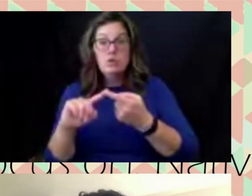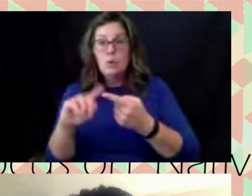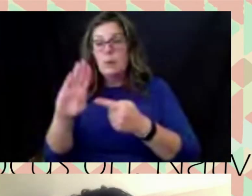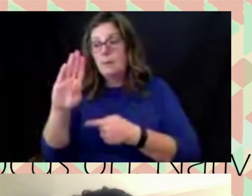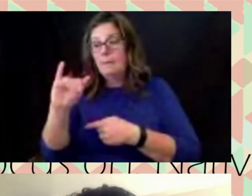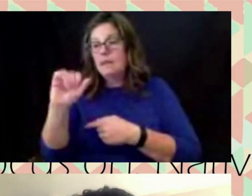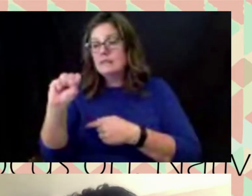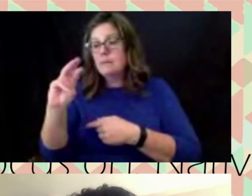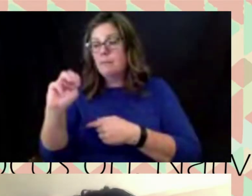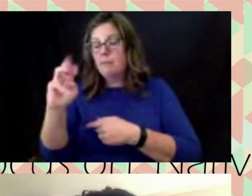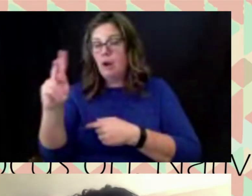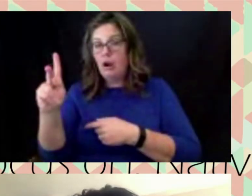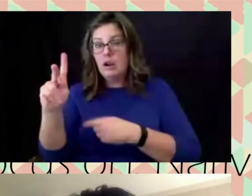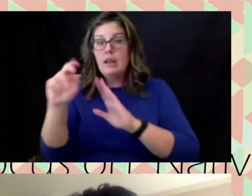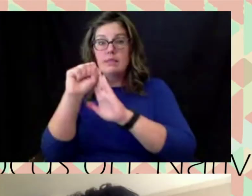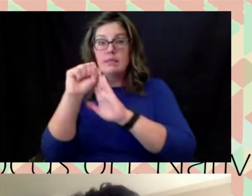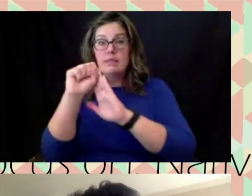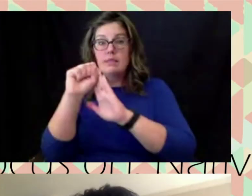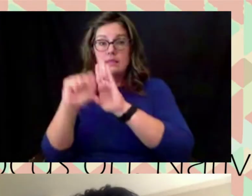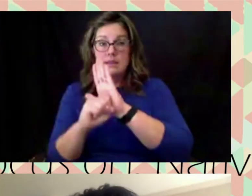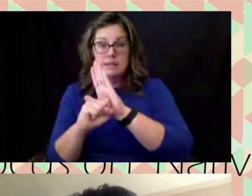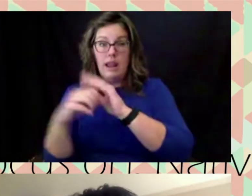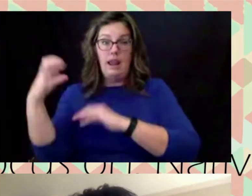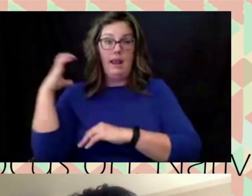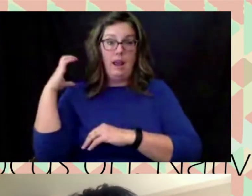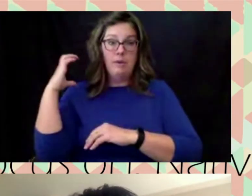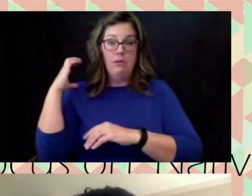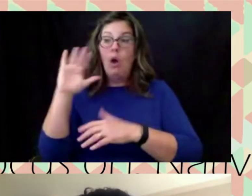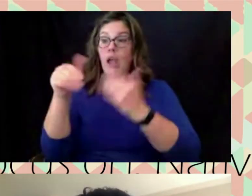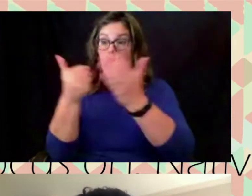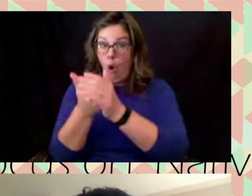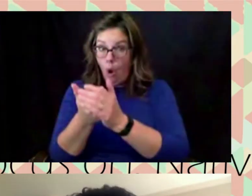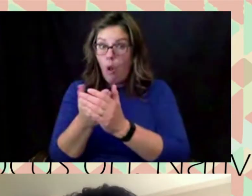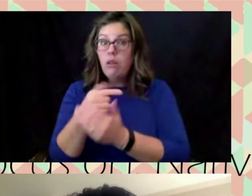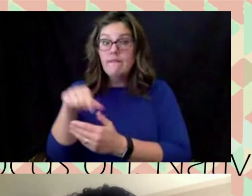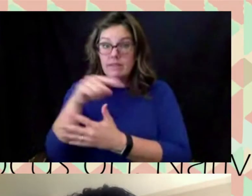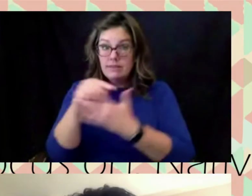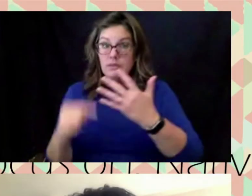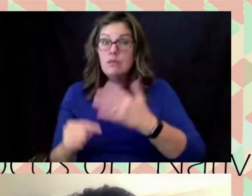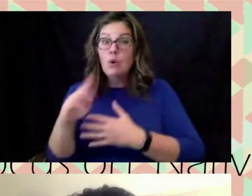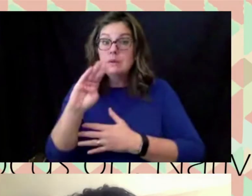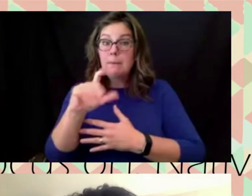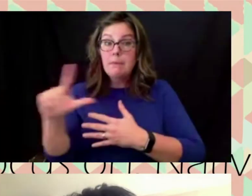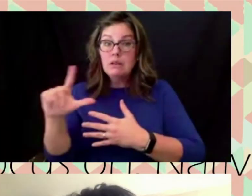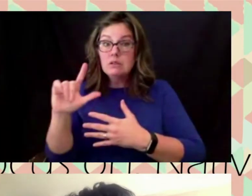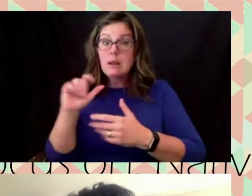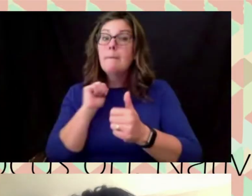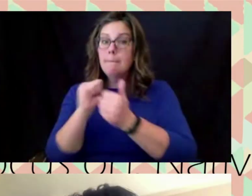all of which those bills passed so it was a package of bills one focusing on data collection